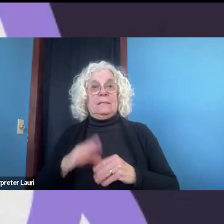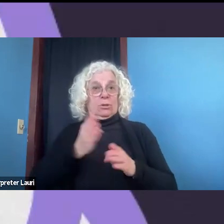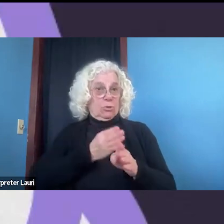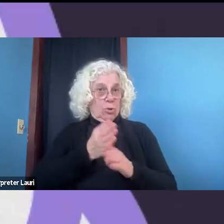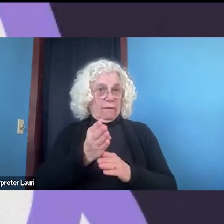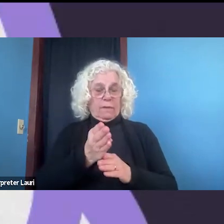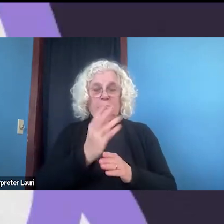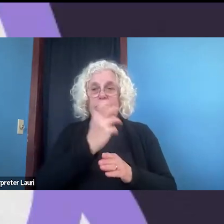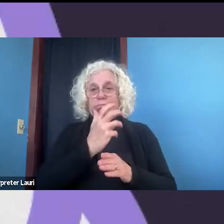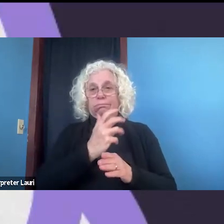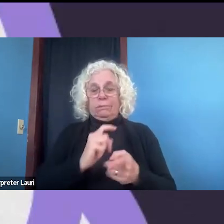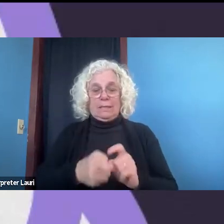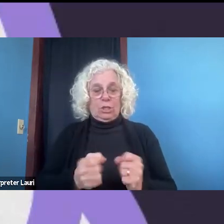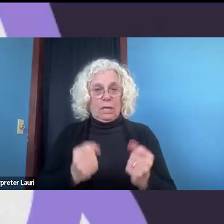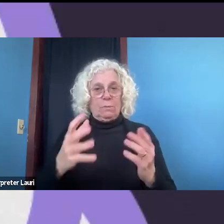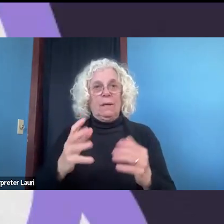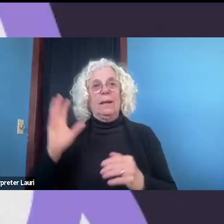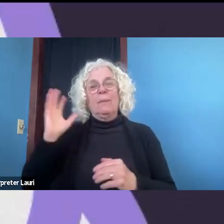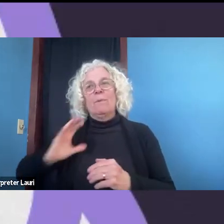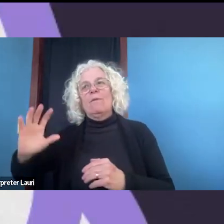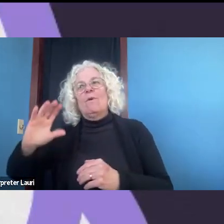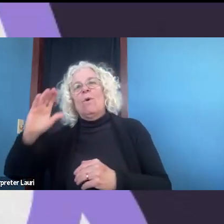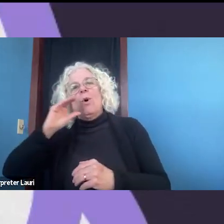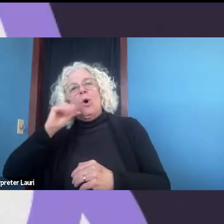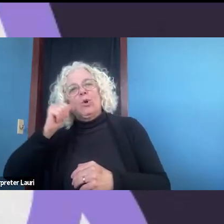from organizations like Boys and Girls Clubs or Parks and Rec departments,